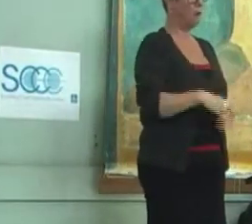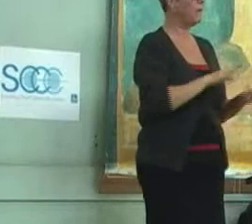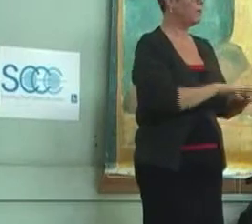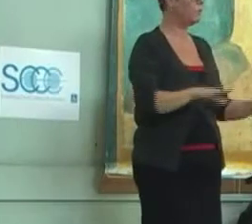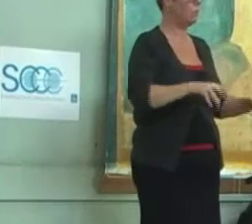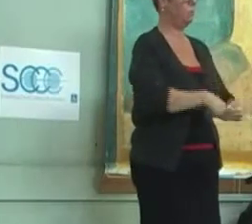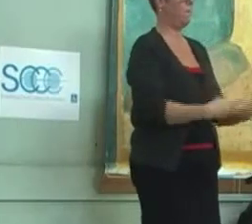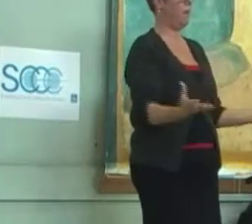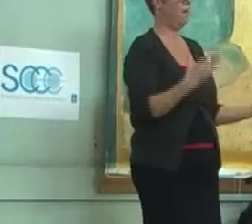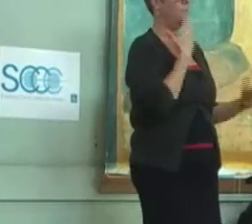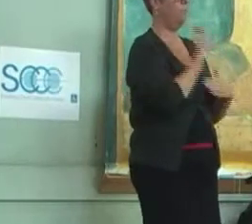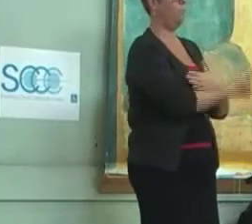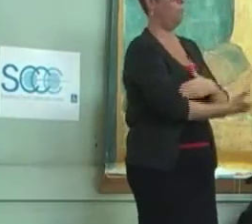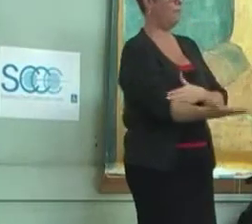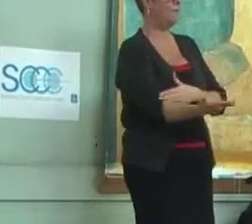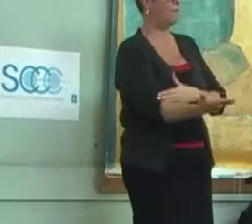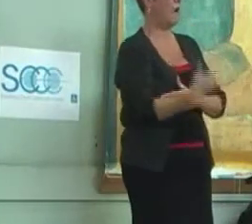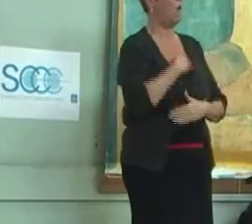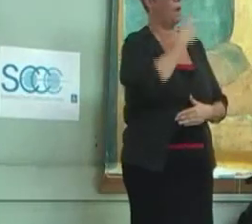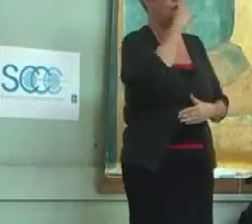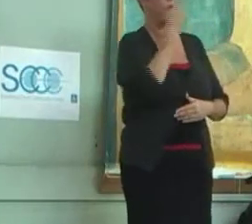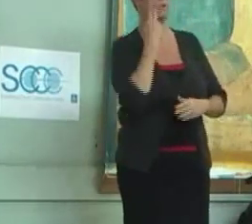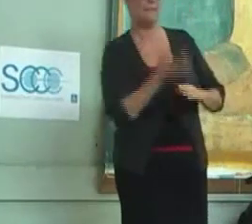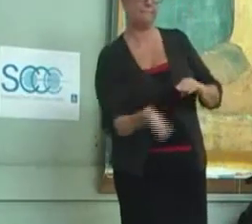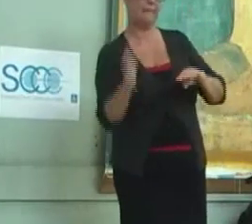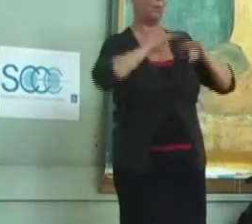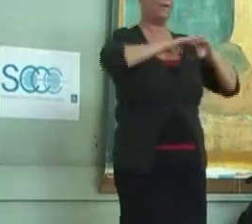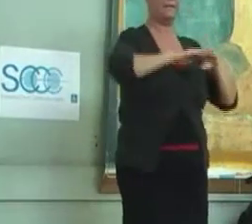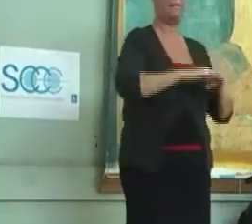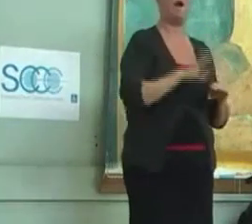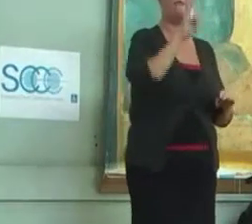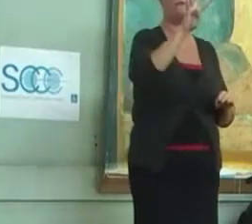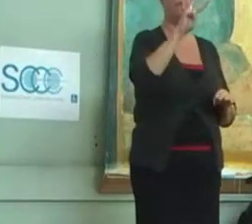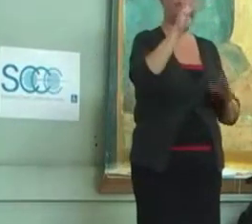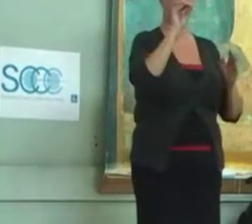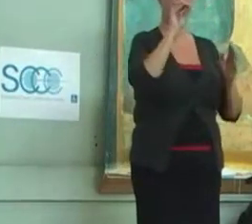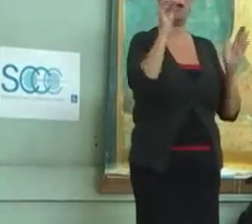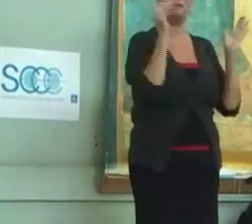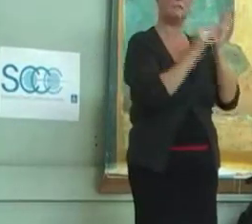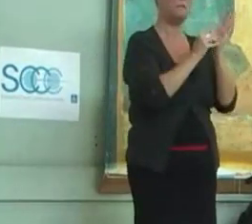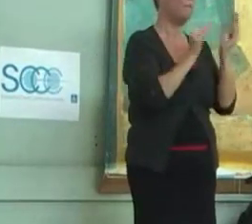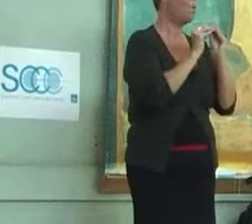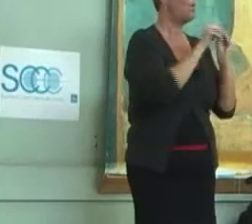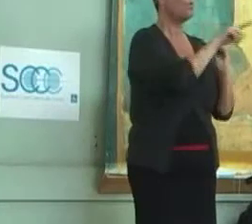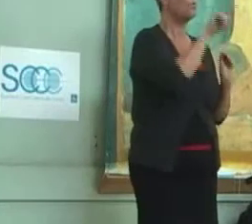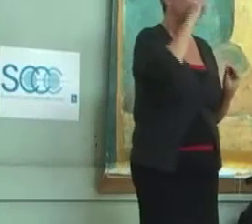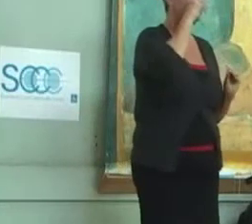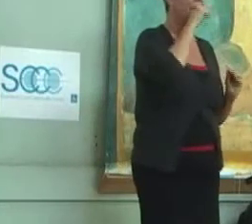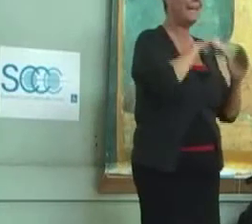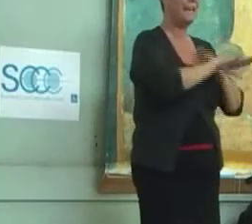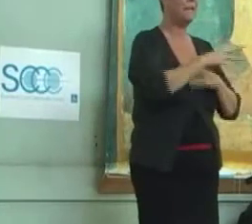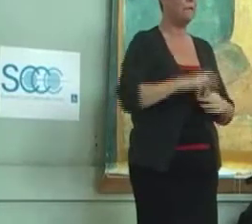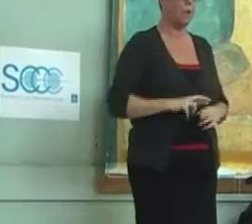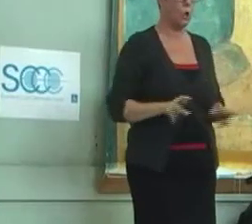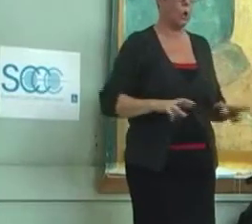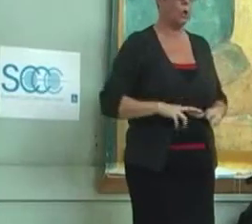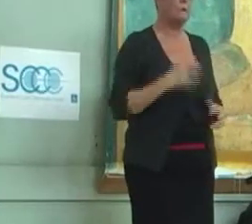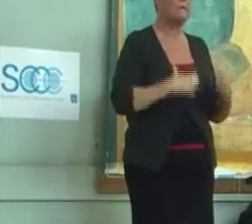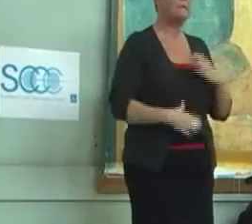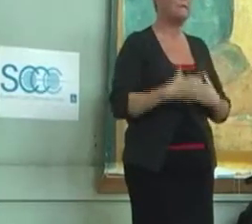by an additional $40 000. Because if you're a kid and you go to school, if you're on an empty stomach because your mom is not able to feed you,